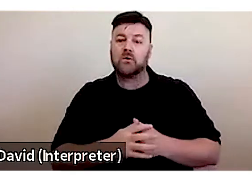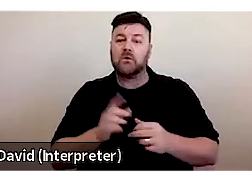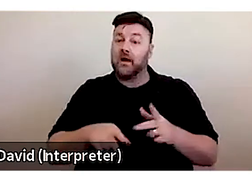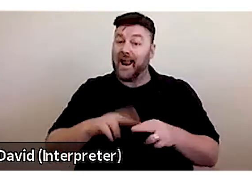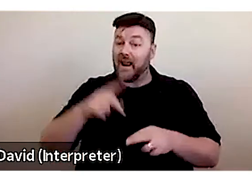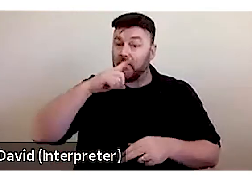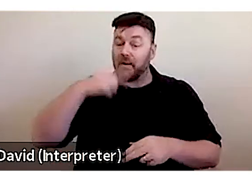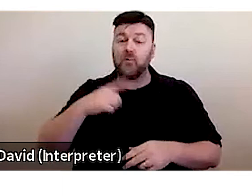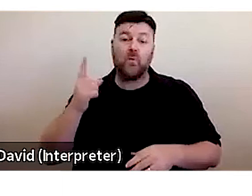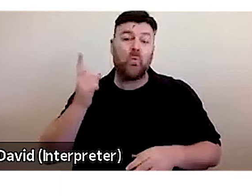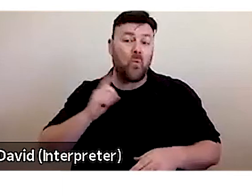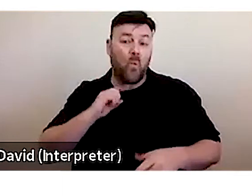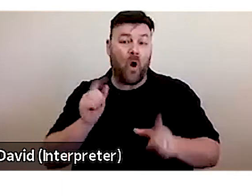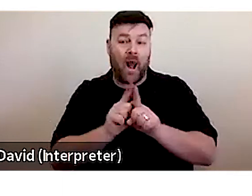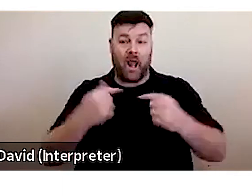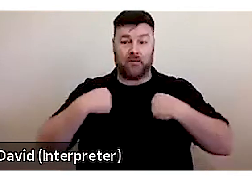they are not Aboriginal.